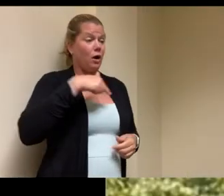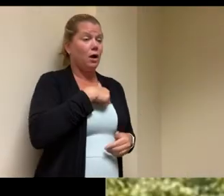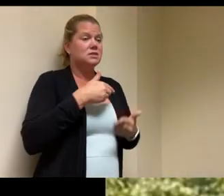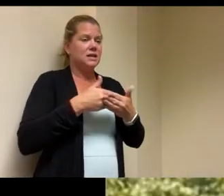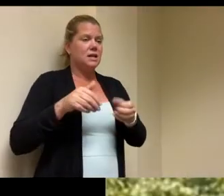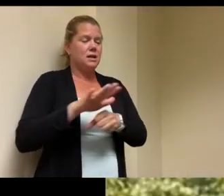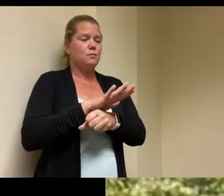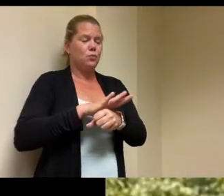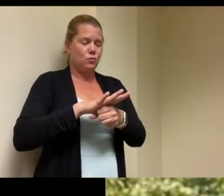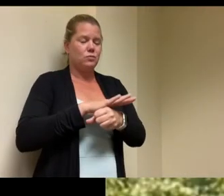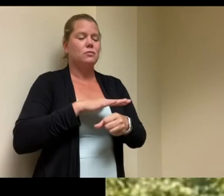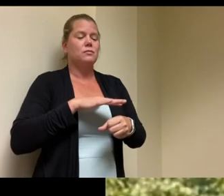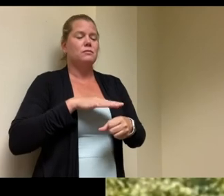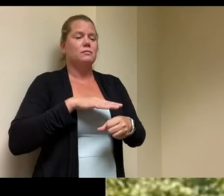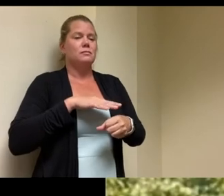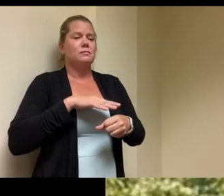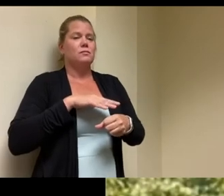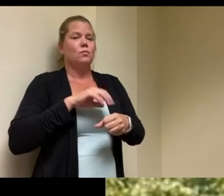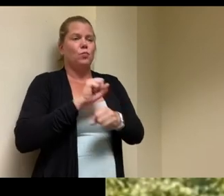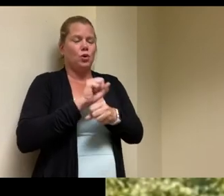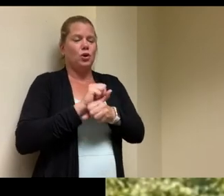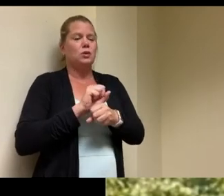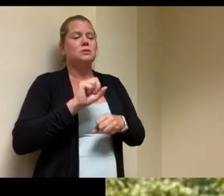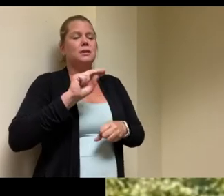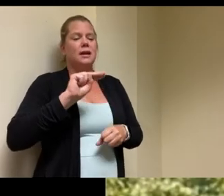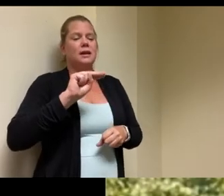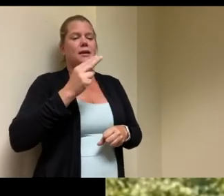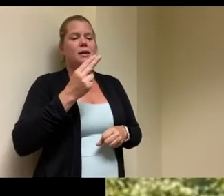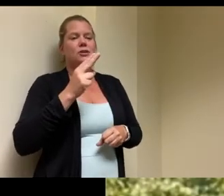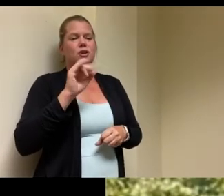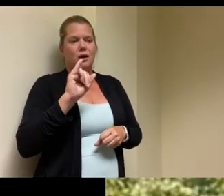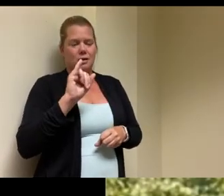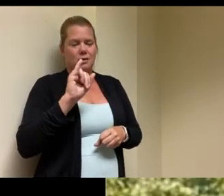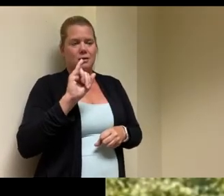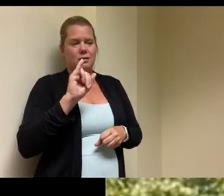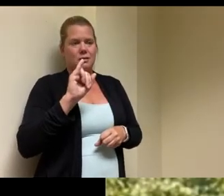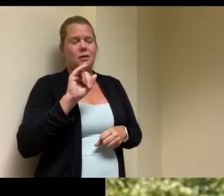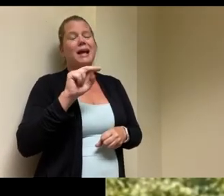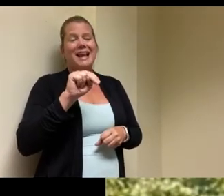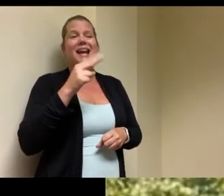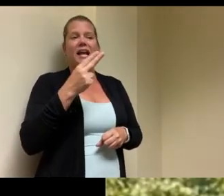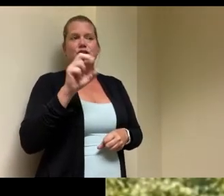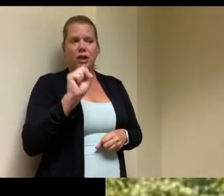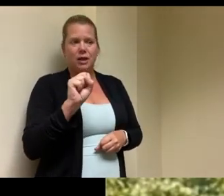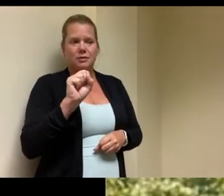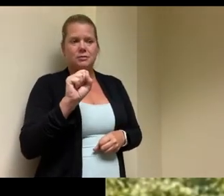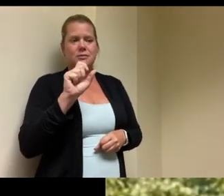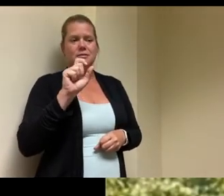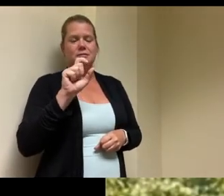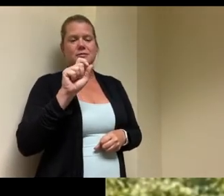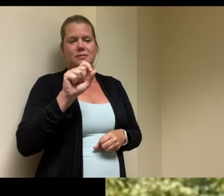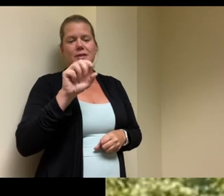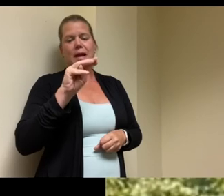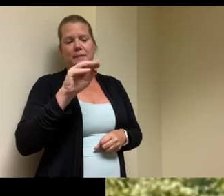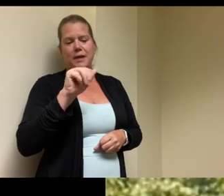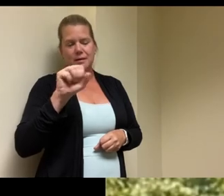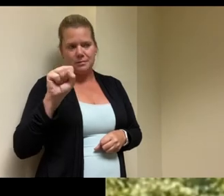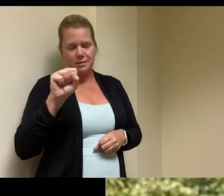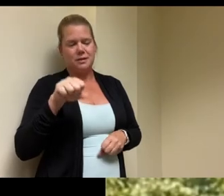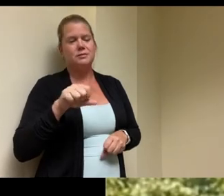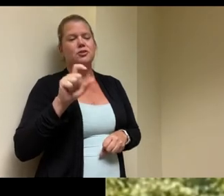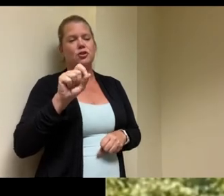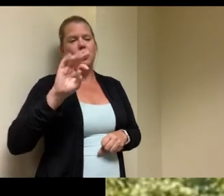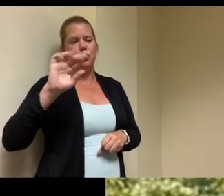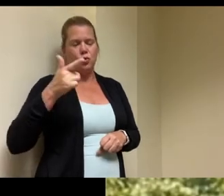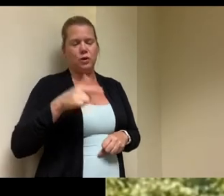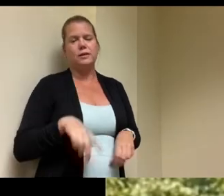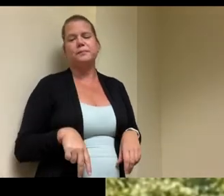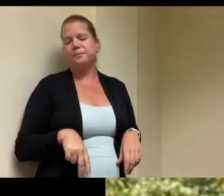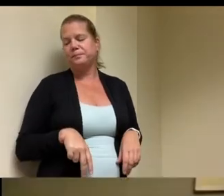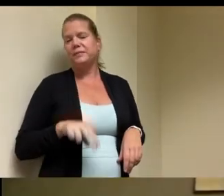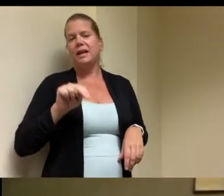nhs www.nhsmassnhsmass.org and find out about all we do great